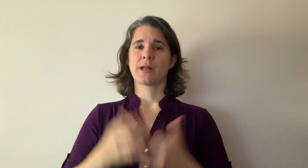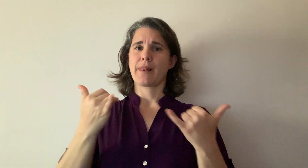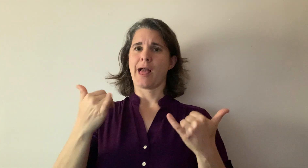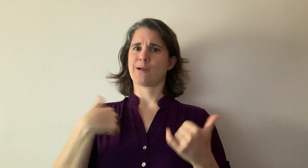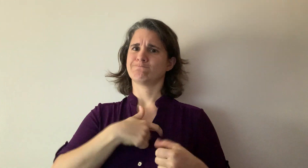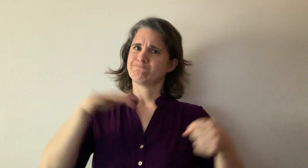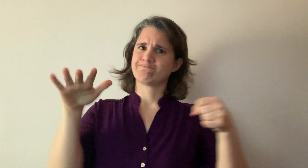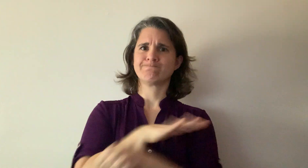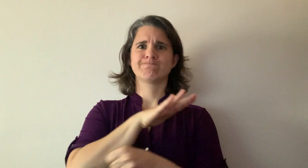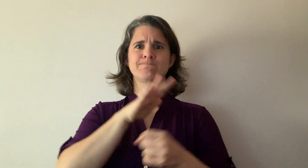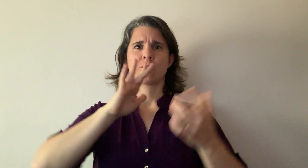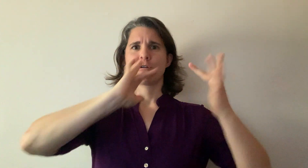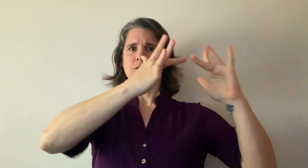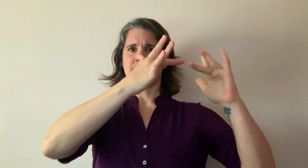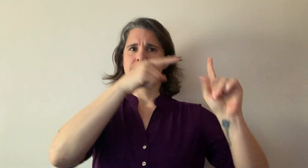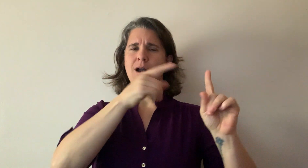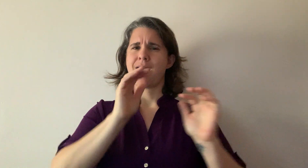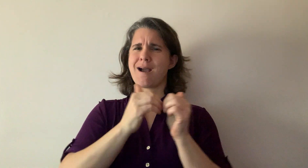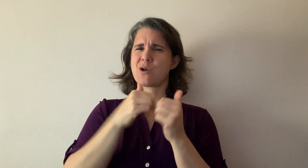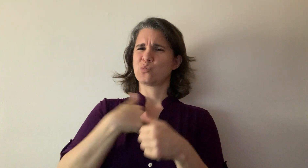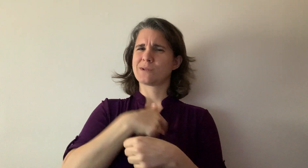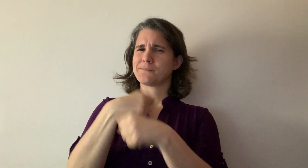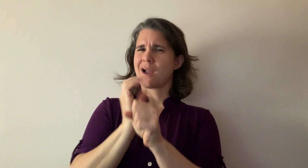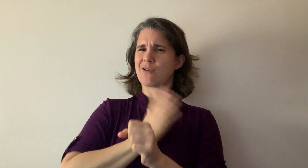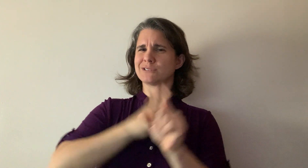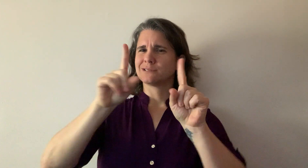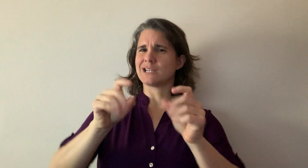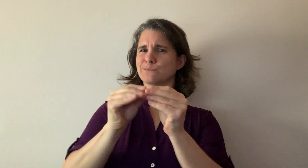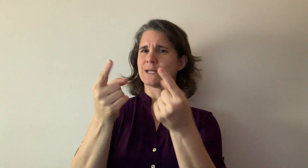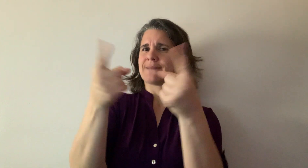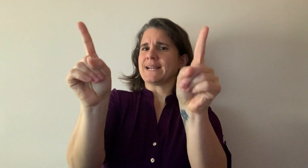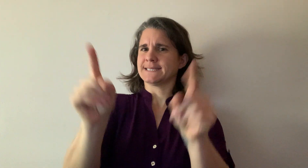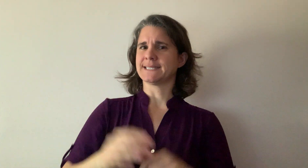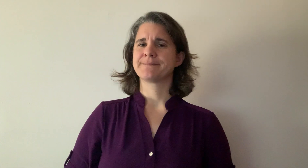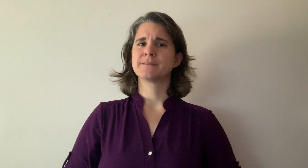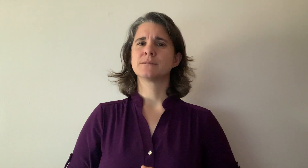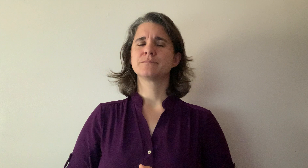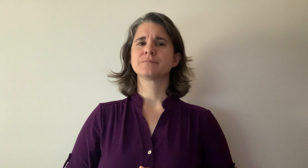Now we are in a fully online environment, how we make our tests to be more effective?